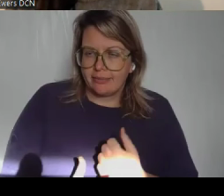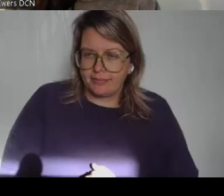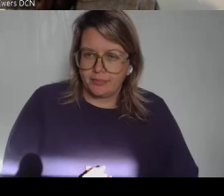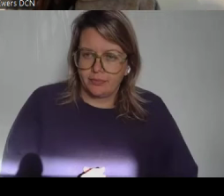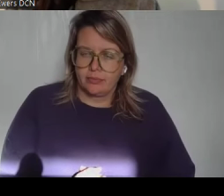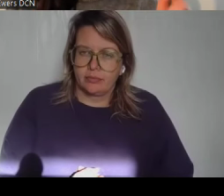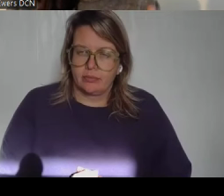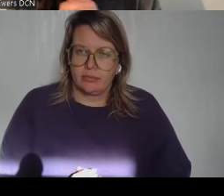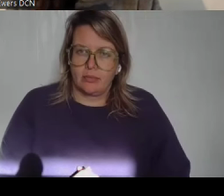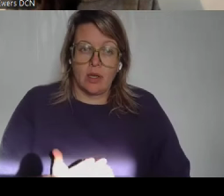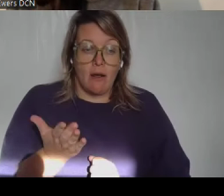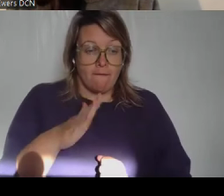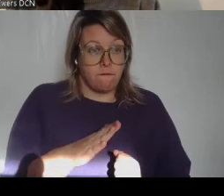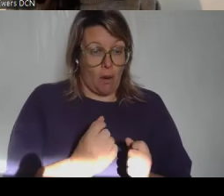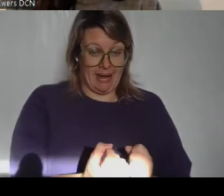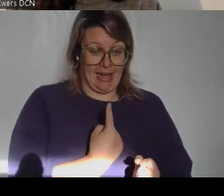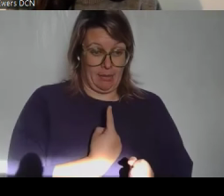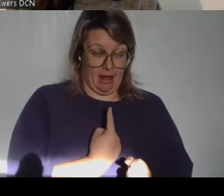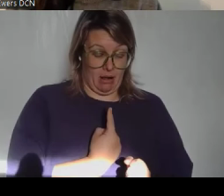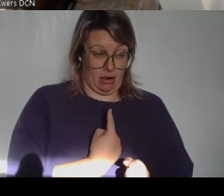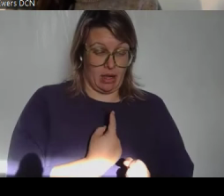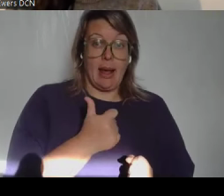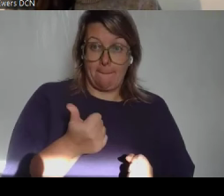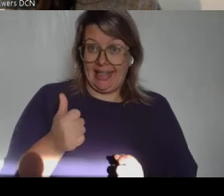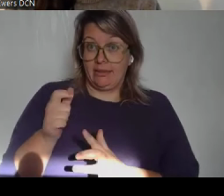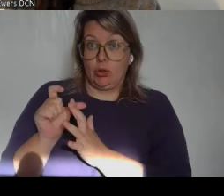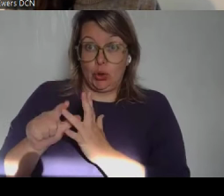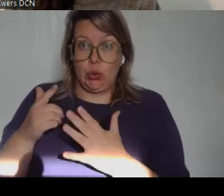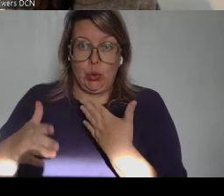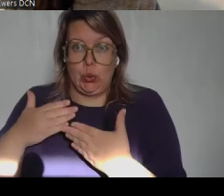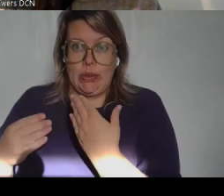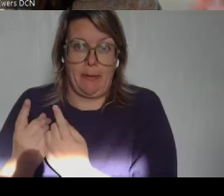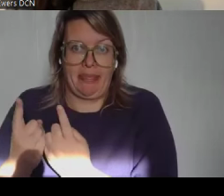How many people have clicked and then taken action? That's really important if you can measure it.